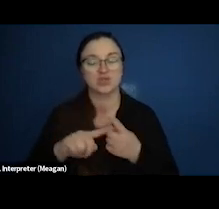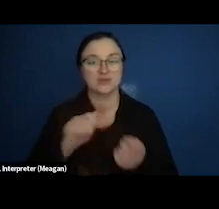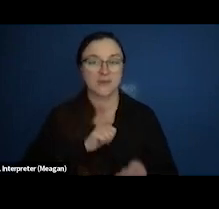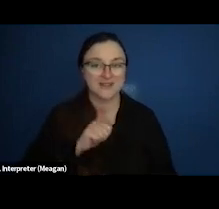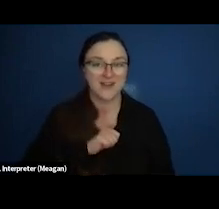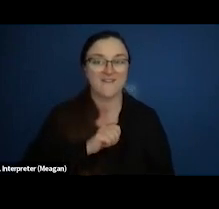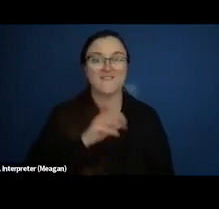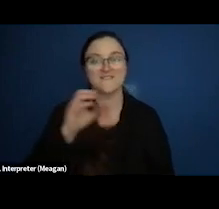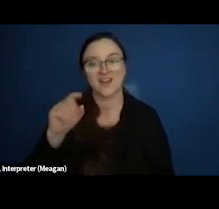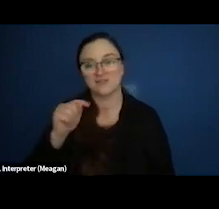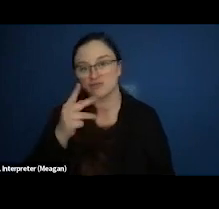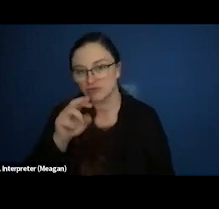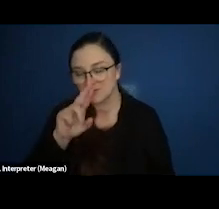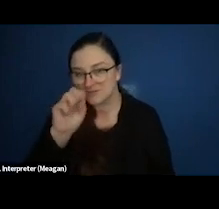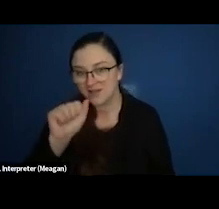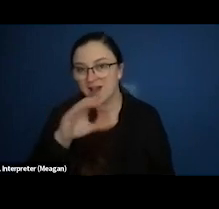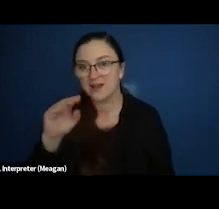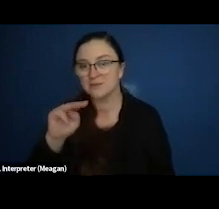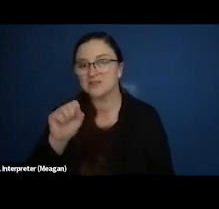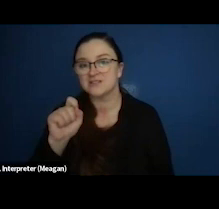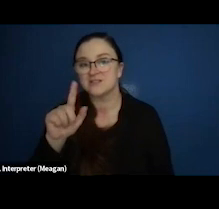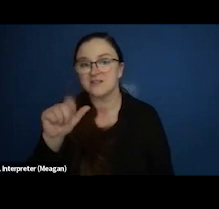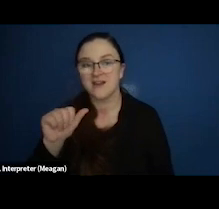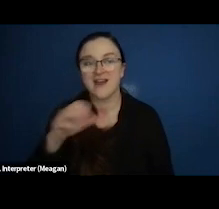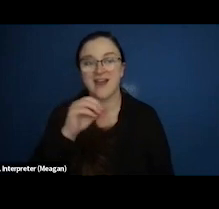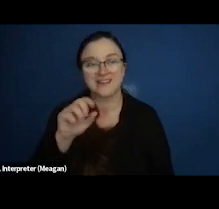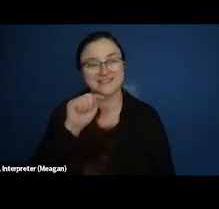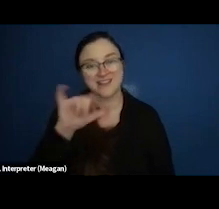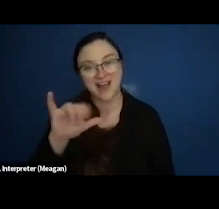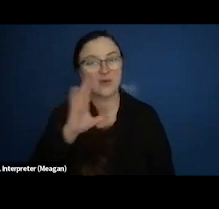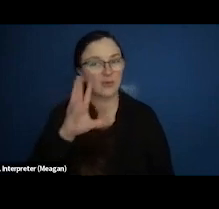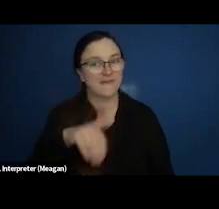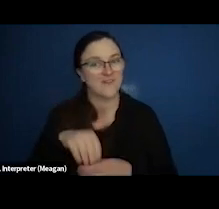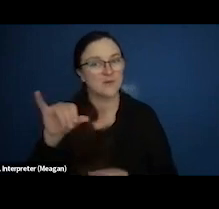and certainly we will loop Tyshaun if they're questions